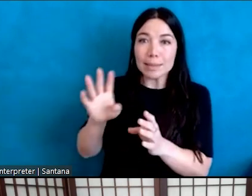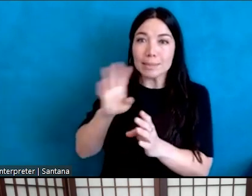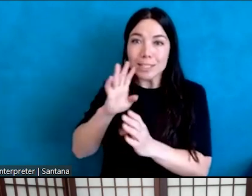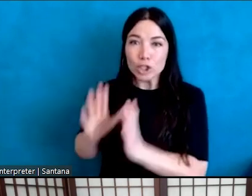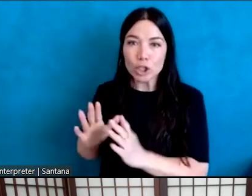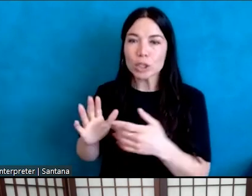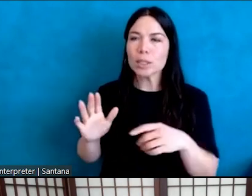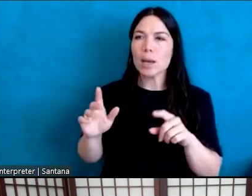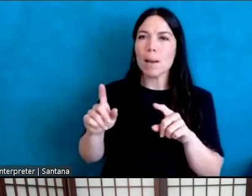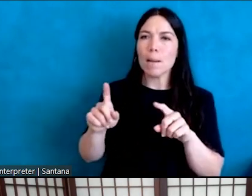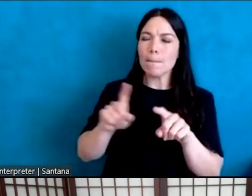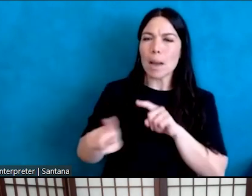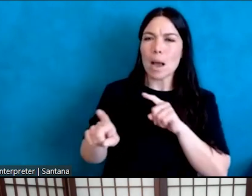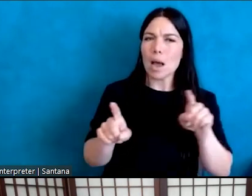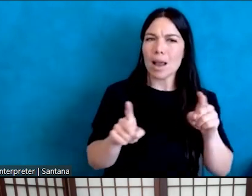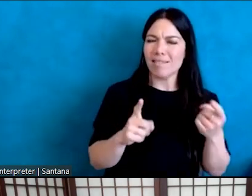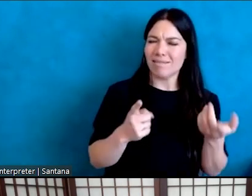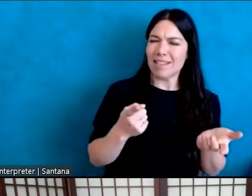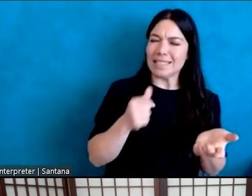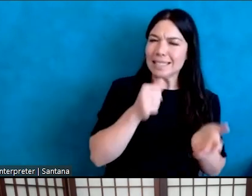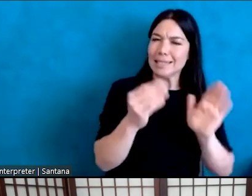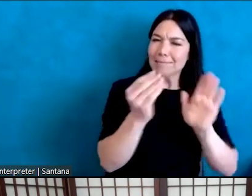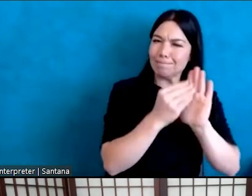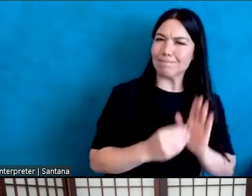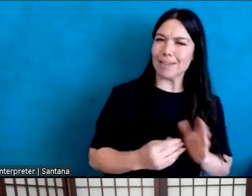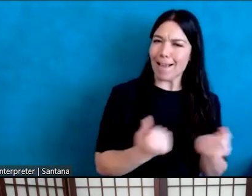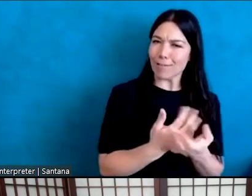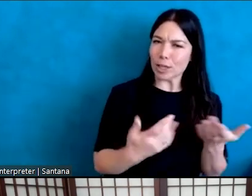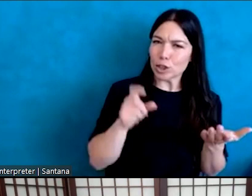But I came to recognize that I was really engaging with reversing the underlying issues,